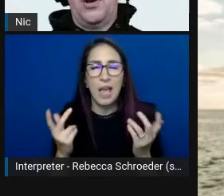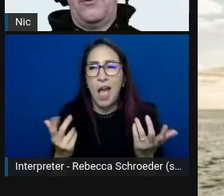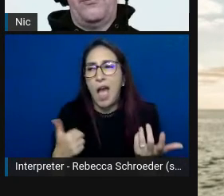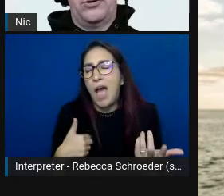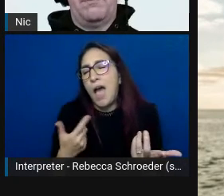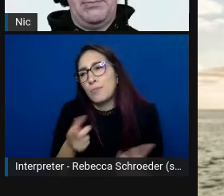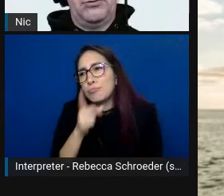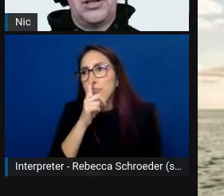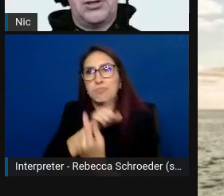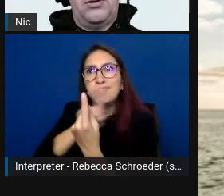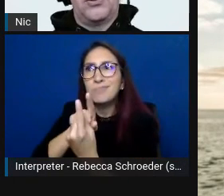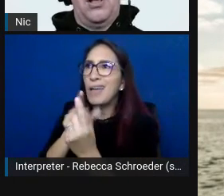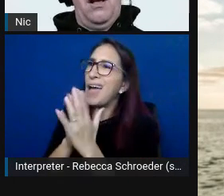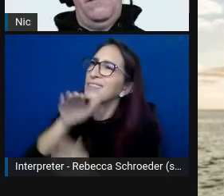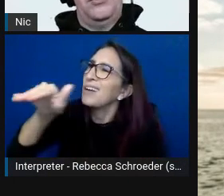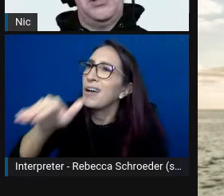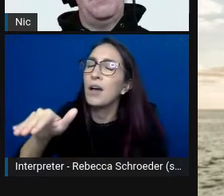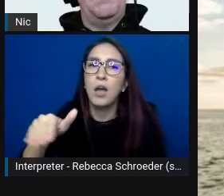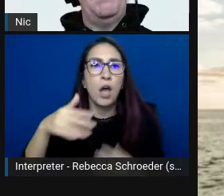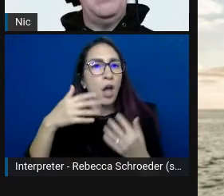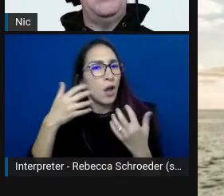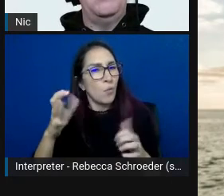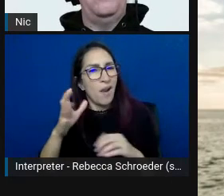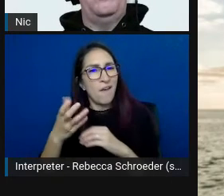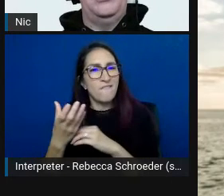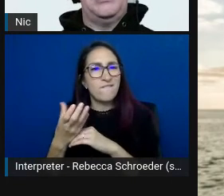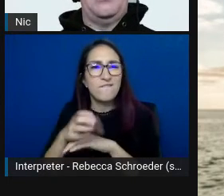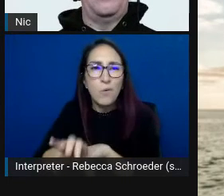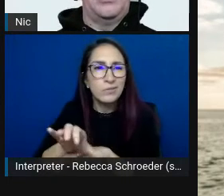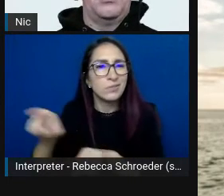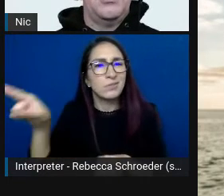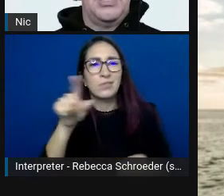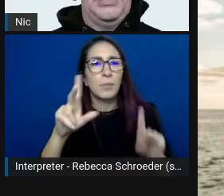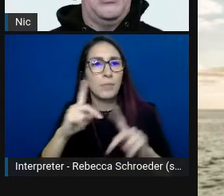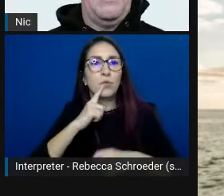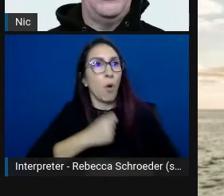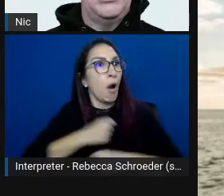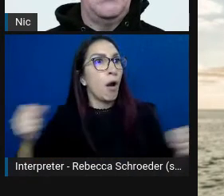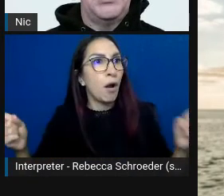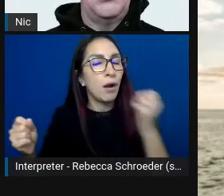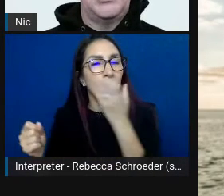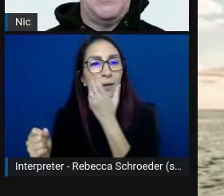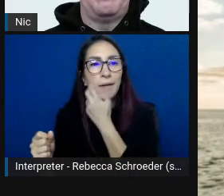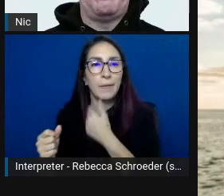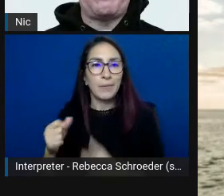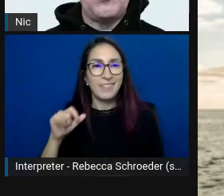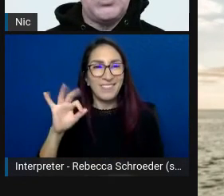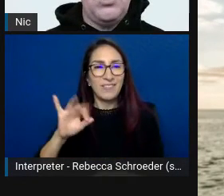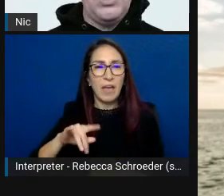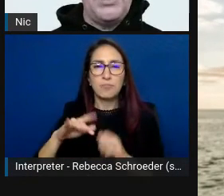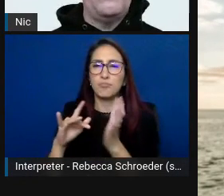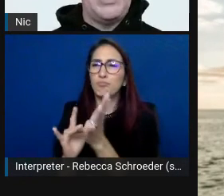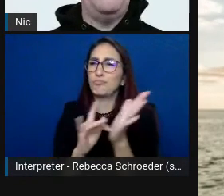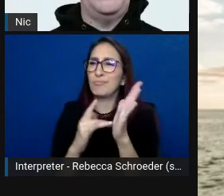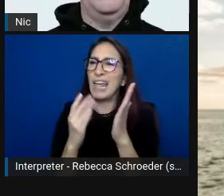to force people to disclose obviously but maybe if you put it out there. You have a team and you say, ''We have a team,